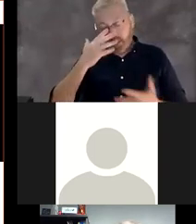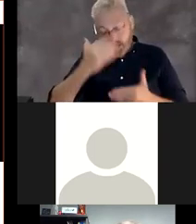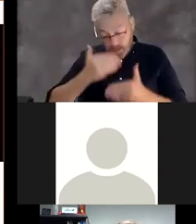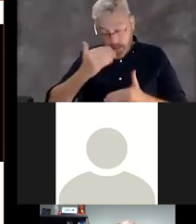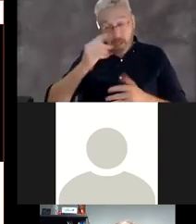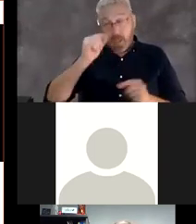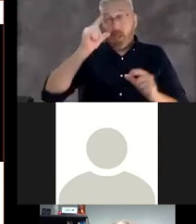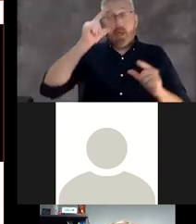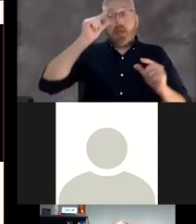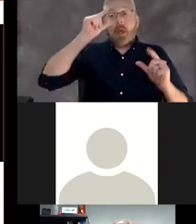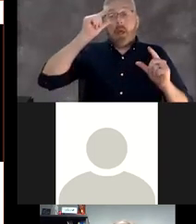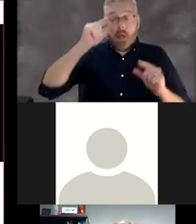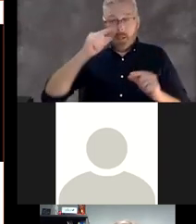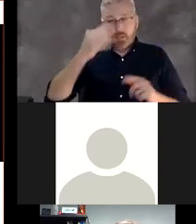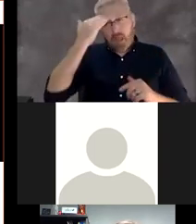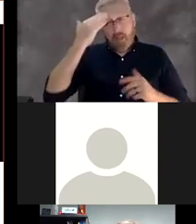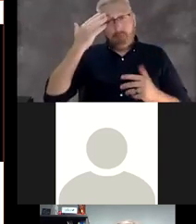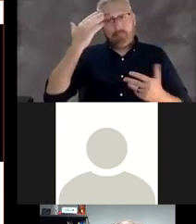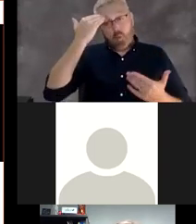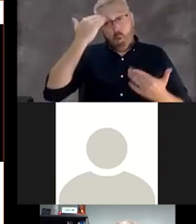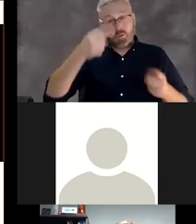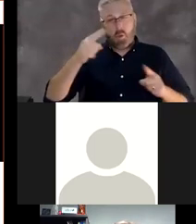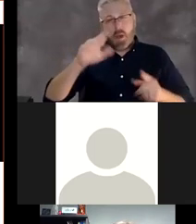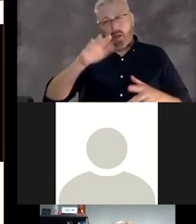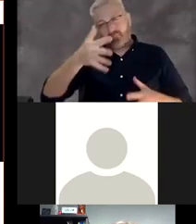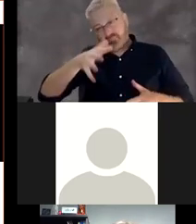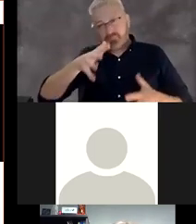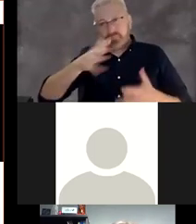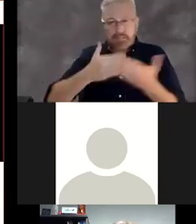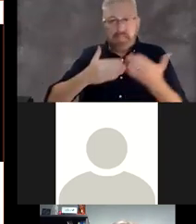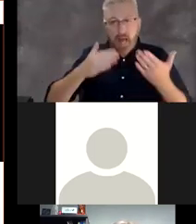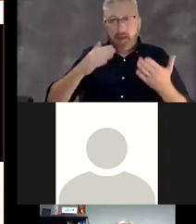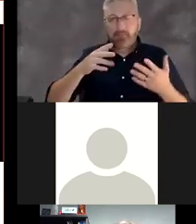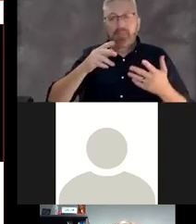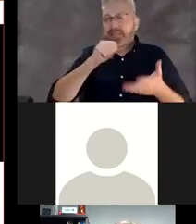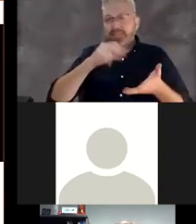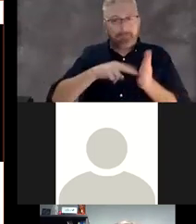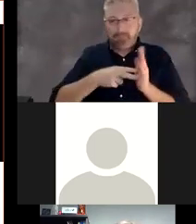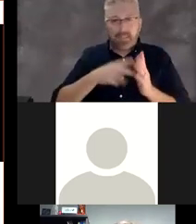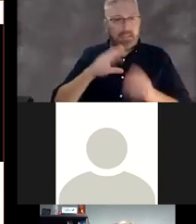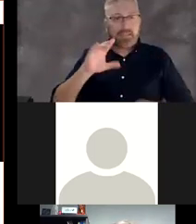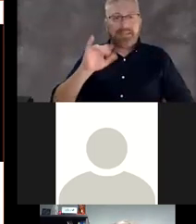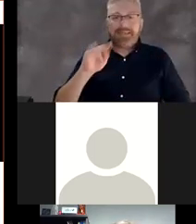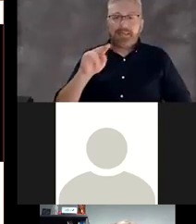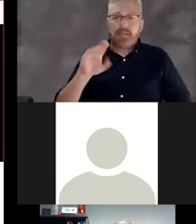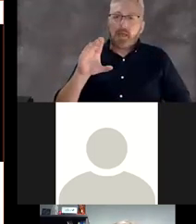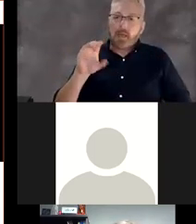JUST BECAUSE YOU HAVE SOME AWARENESS DOESN'T MEAN YOU ARE INCAPACITATED. ALL OF THAT IS TO SAY THAT THOSE